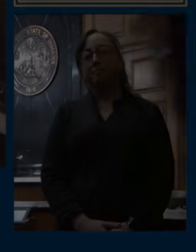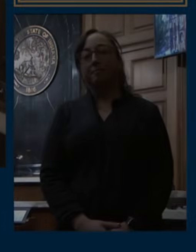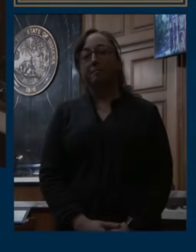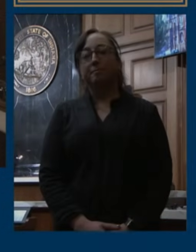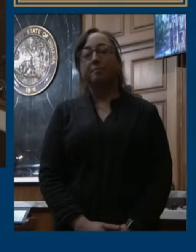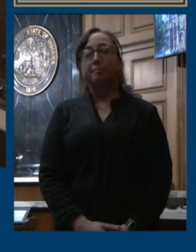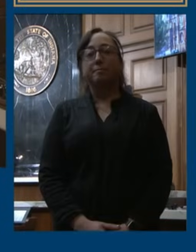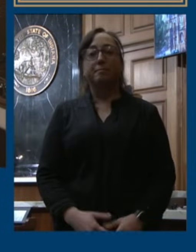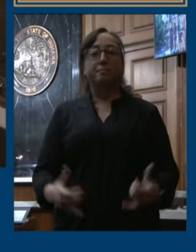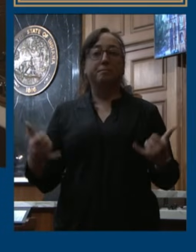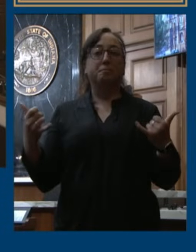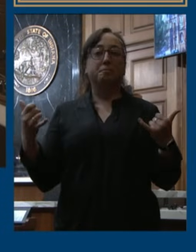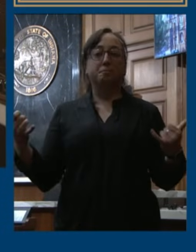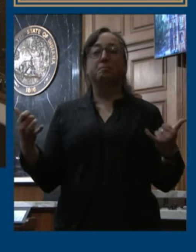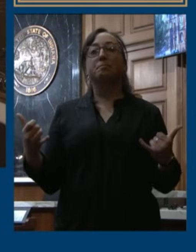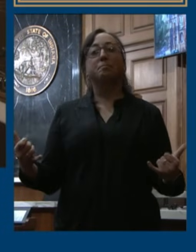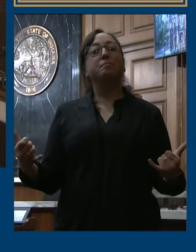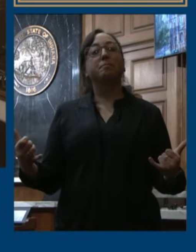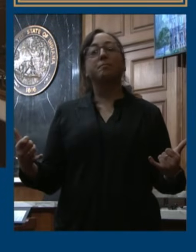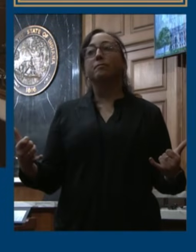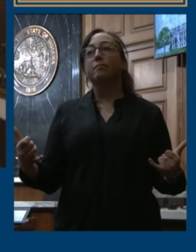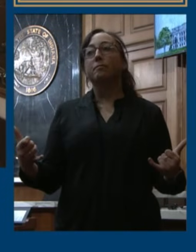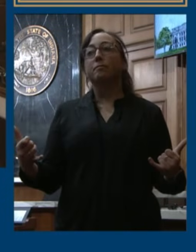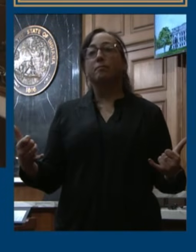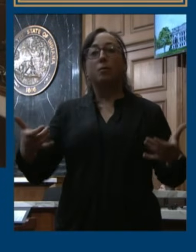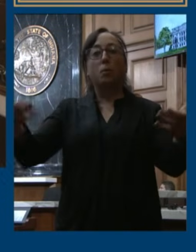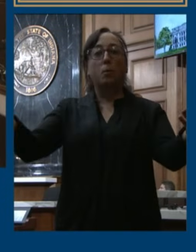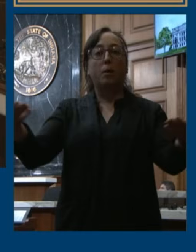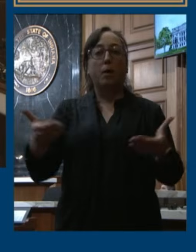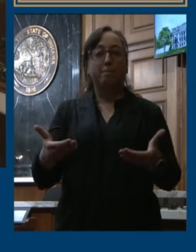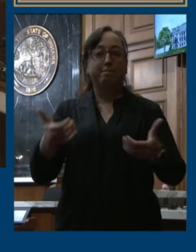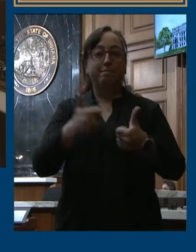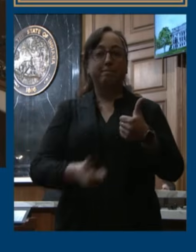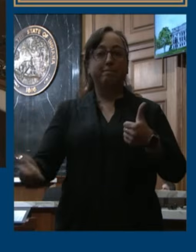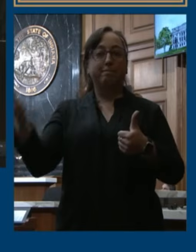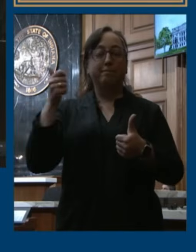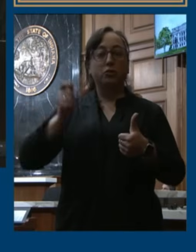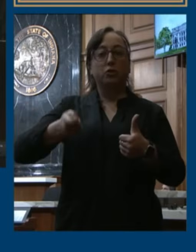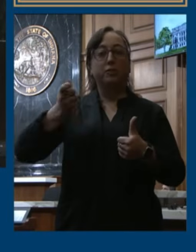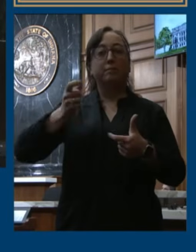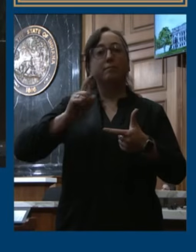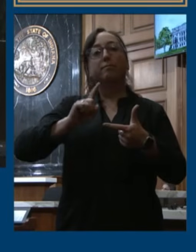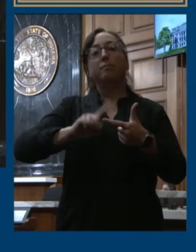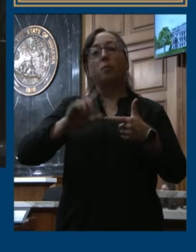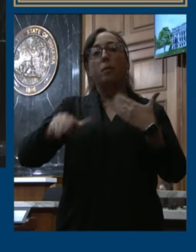WHICH WILL BE JUST A FEW MINUTES. AT THIS TIME, WE WELCOME THE CHIEF JUSTICE, THE LEGISLATIVE ESCORTS AND ALL APPELLATE